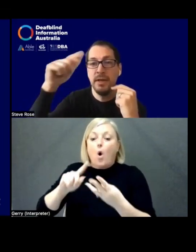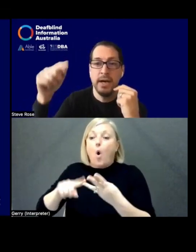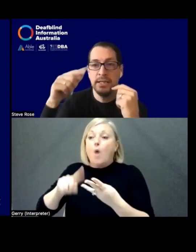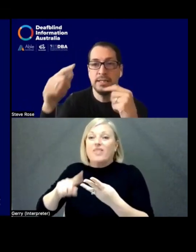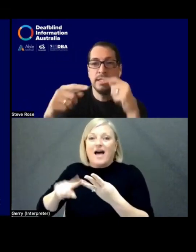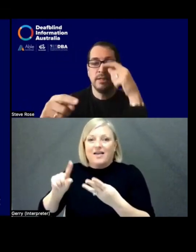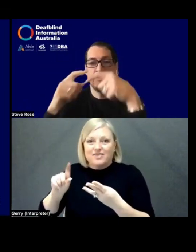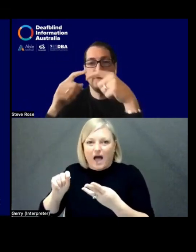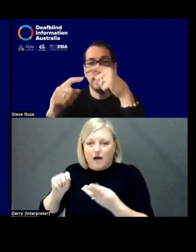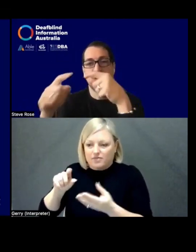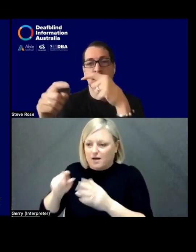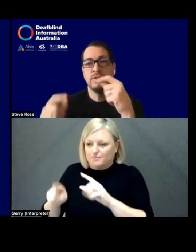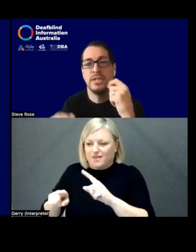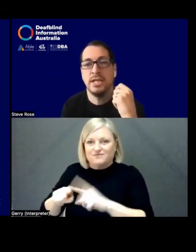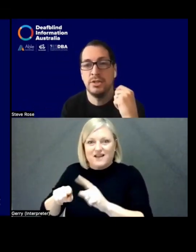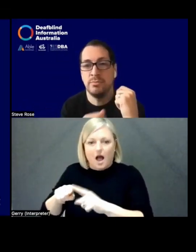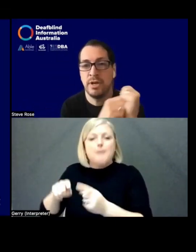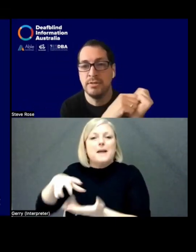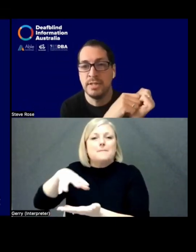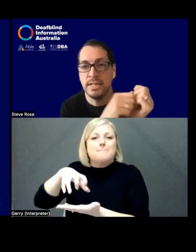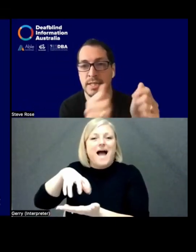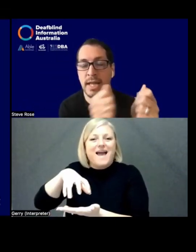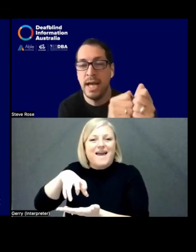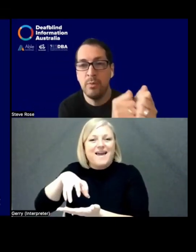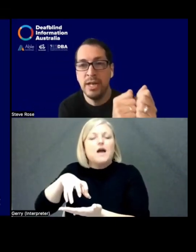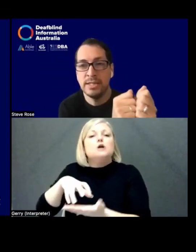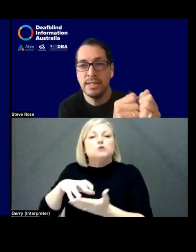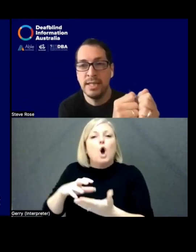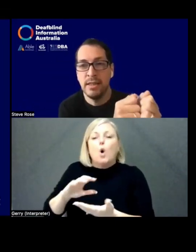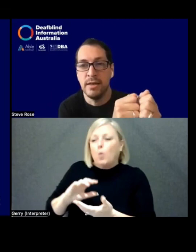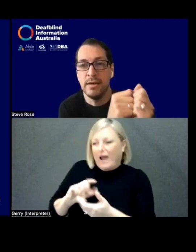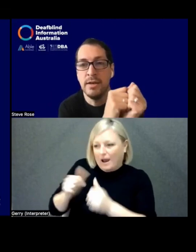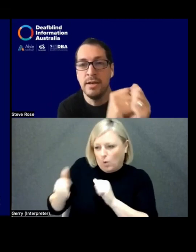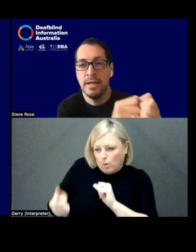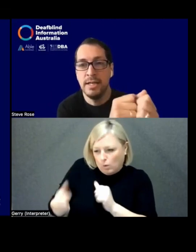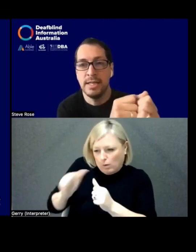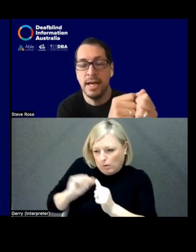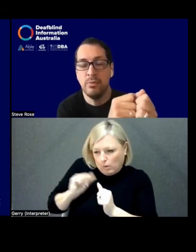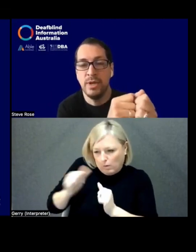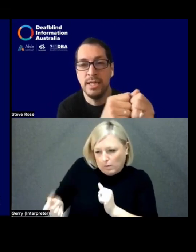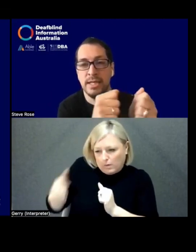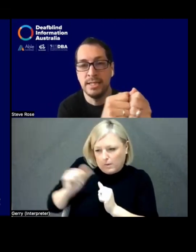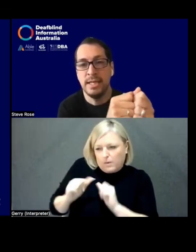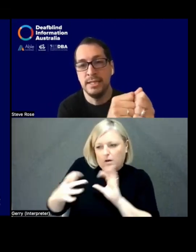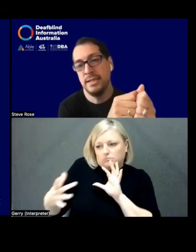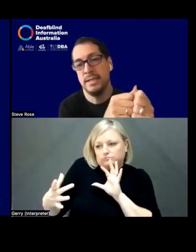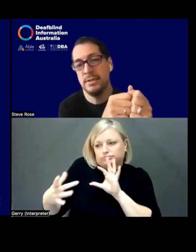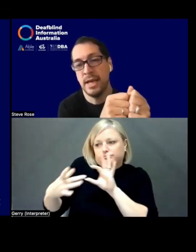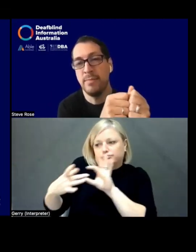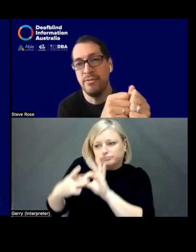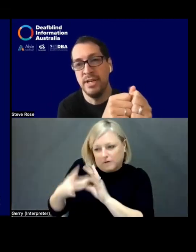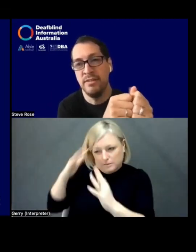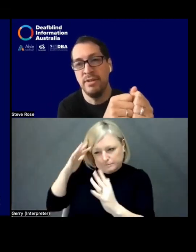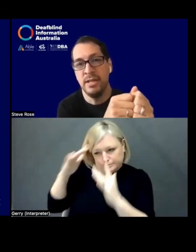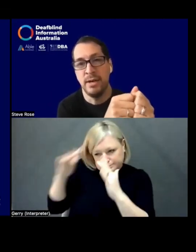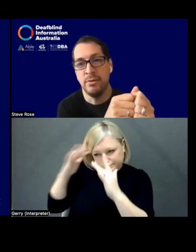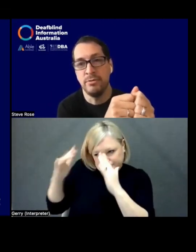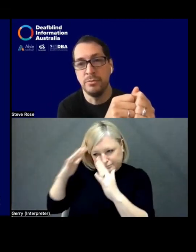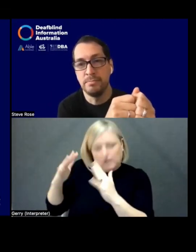And it's thinking through that negotiating process and how we link together, can be really, really powerful.